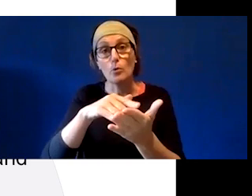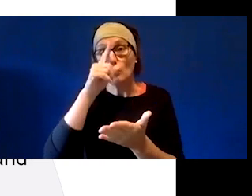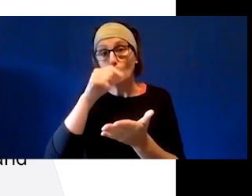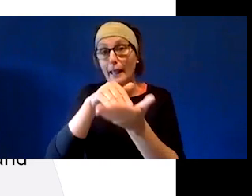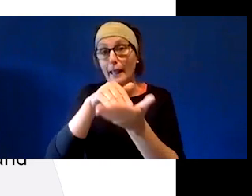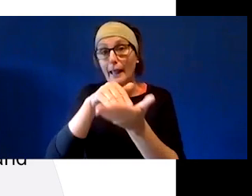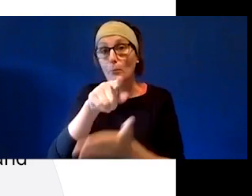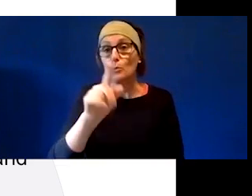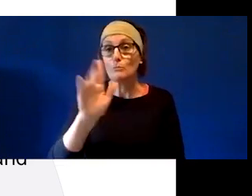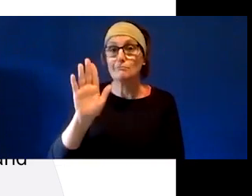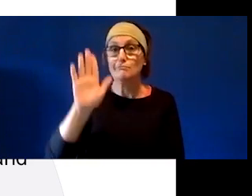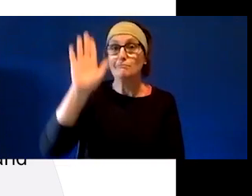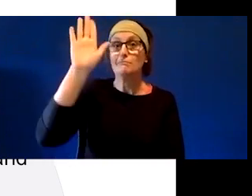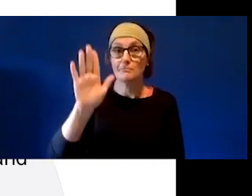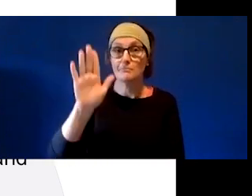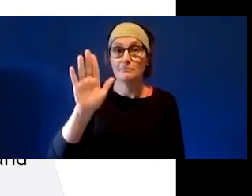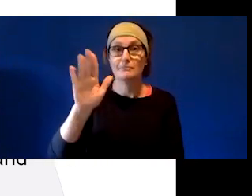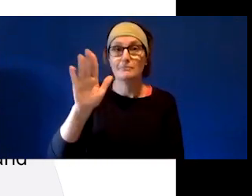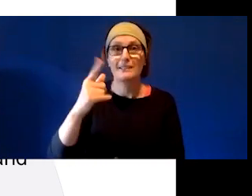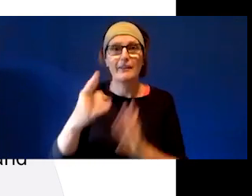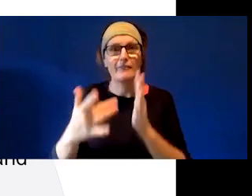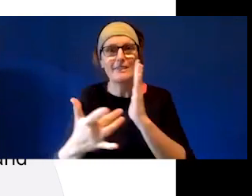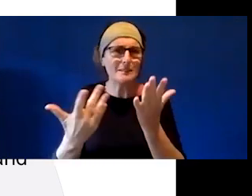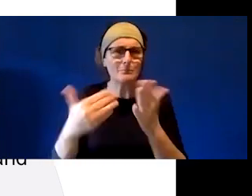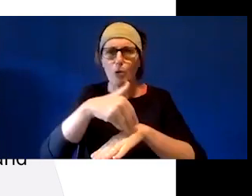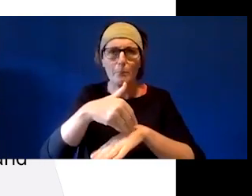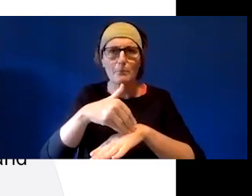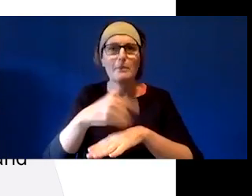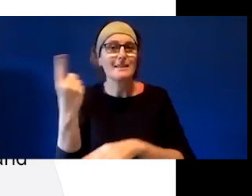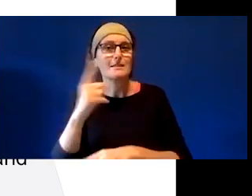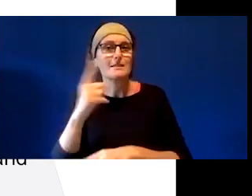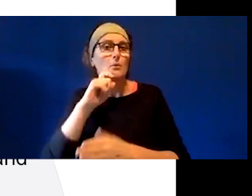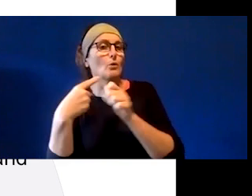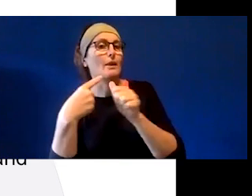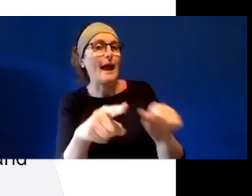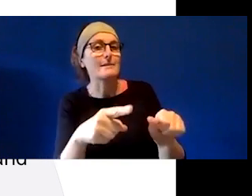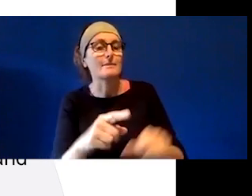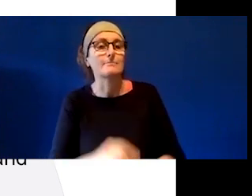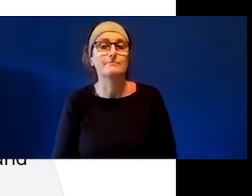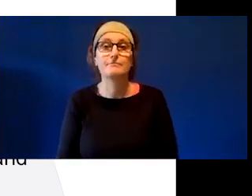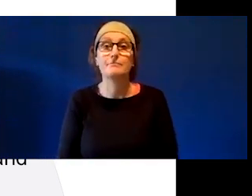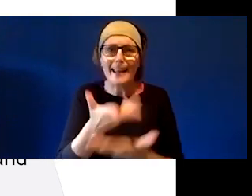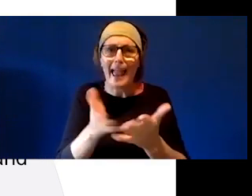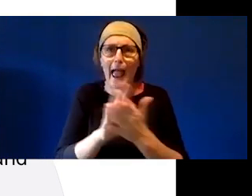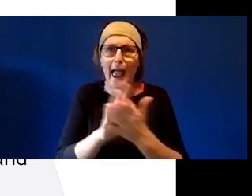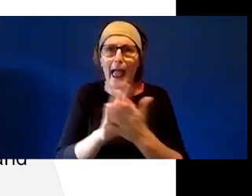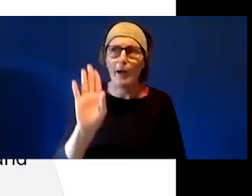technical or you have got a question, someone will be able to respond to you. Again, you can use the hand raise feature that's at the